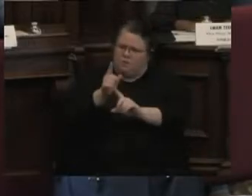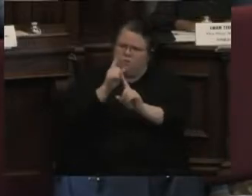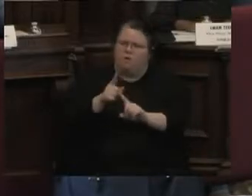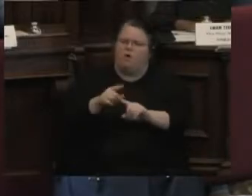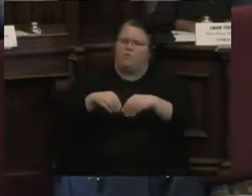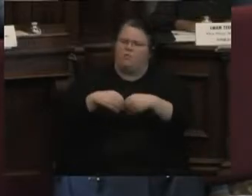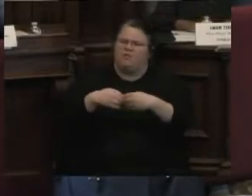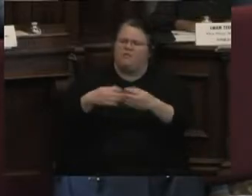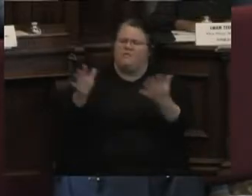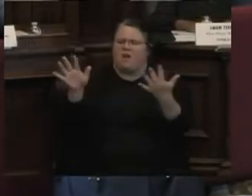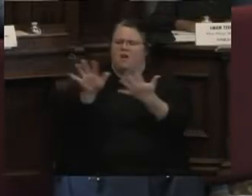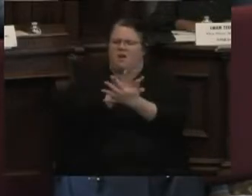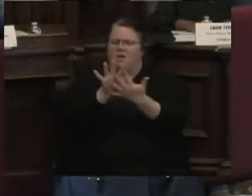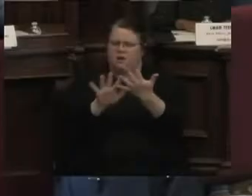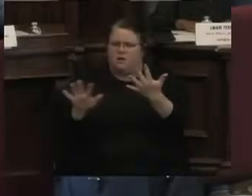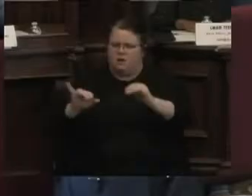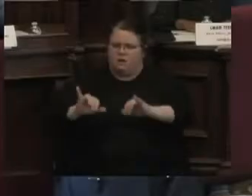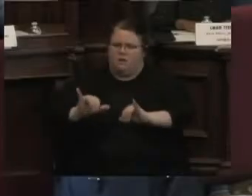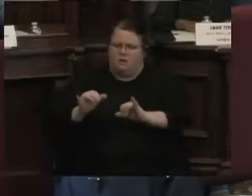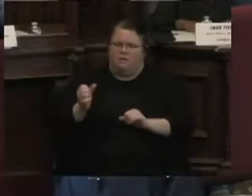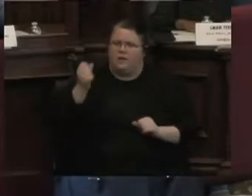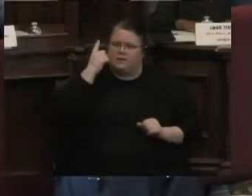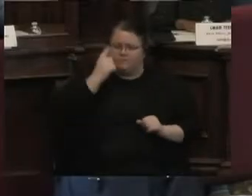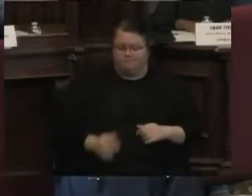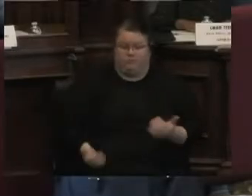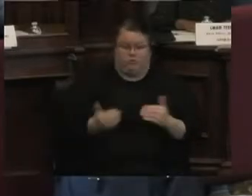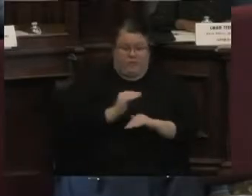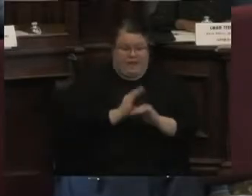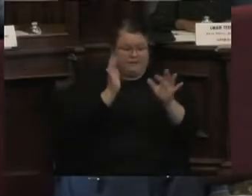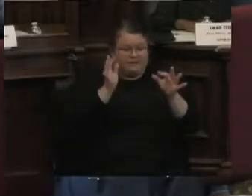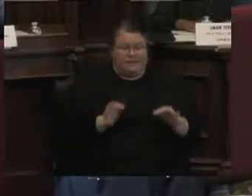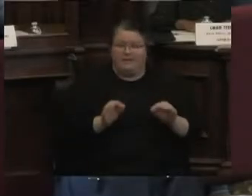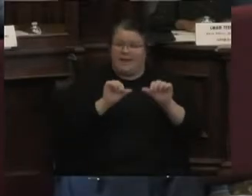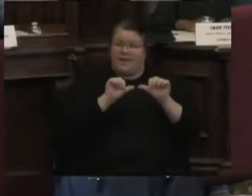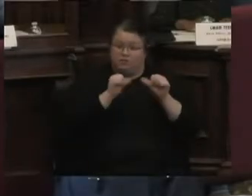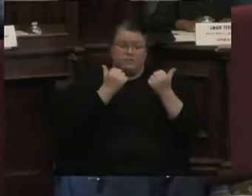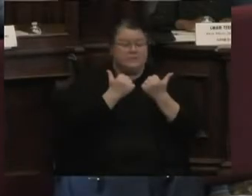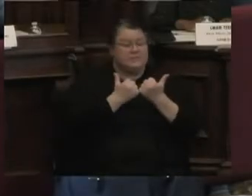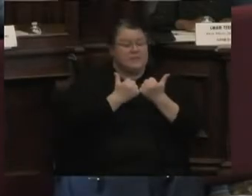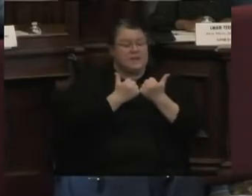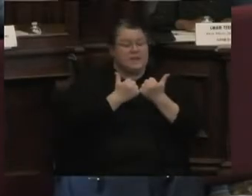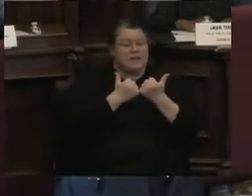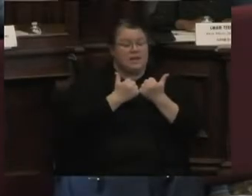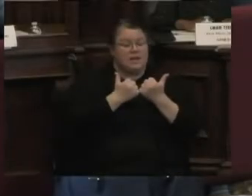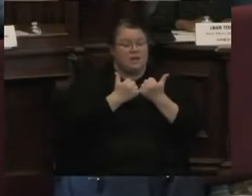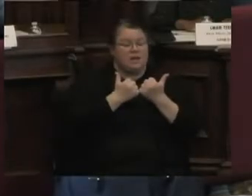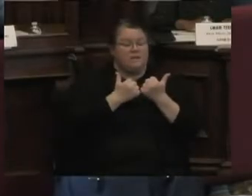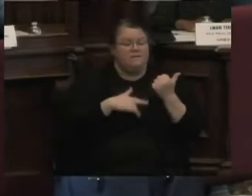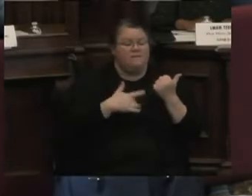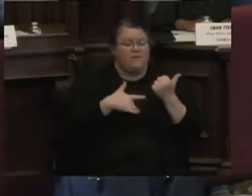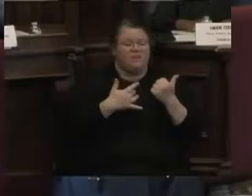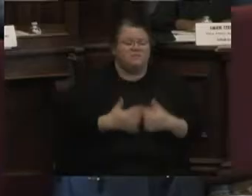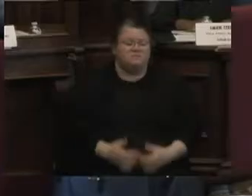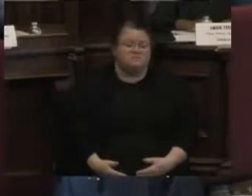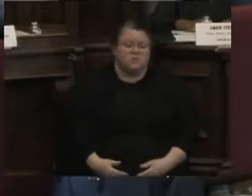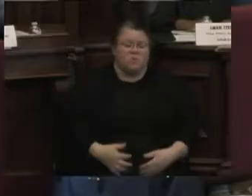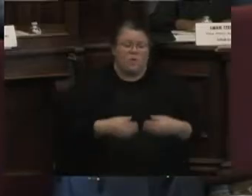certainly not about defeat. The night is about clarity. Tonight